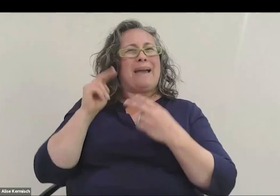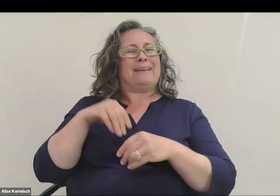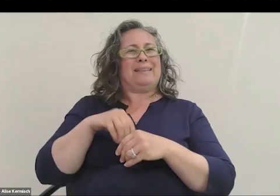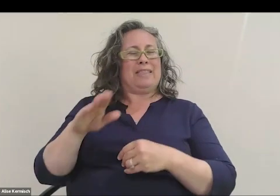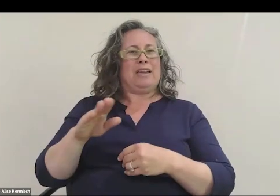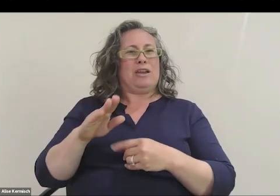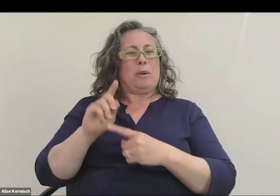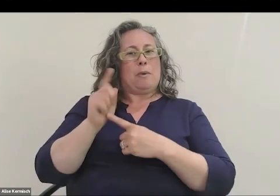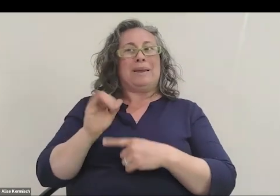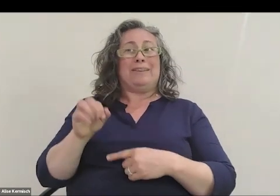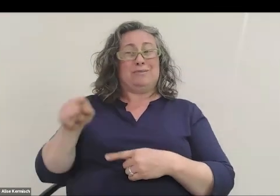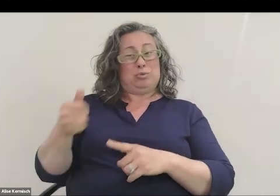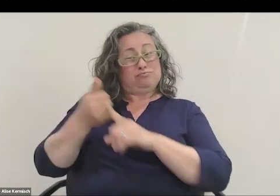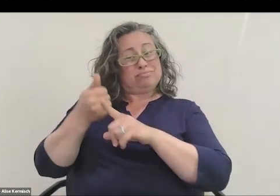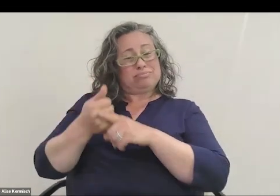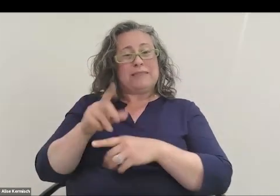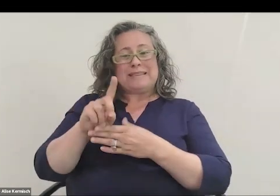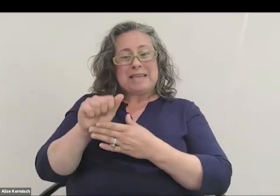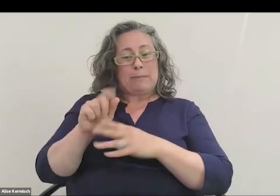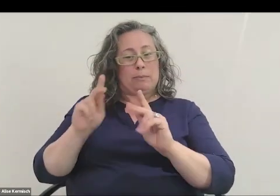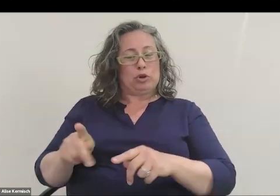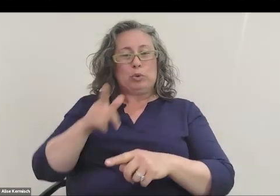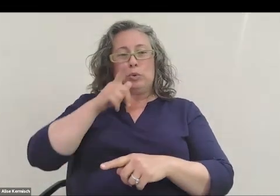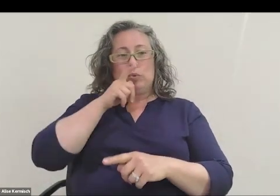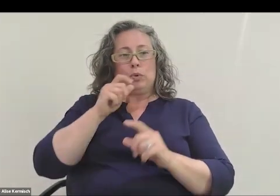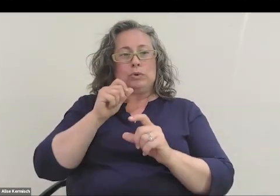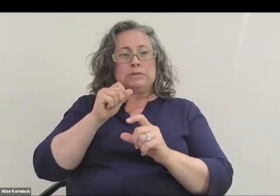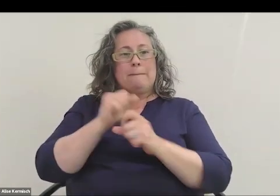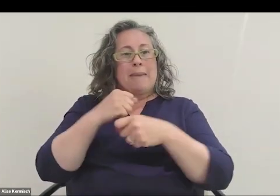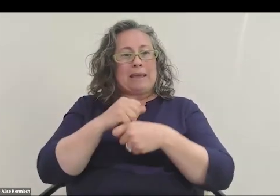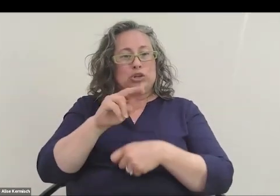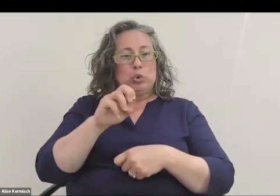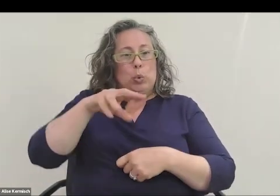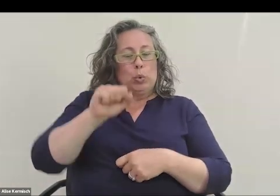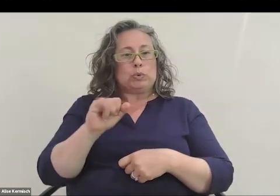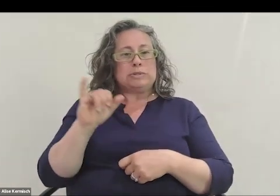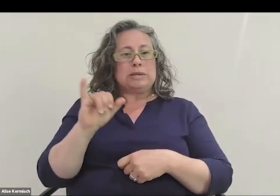If you're the disabled person who is making the news as a side object, usually not interviewed,